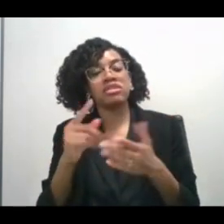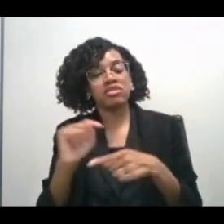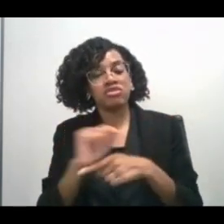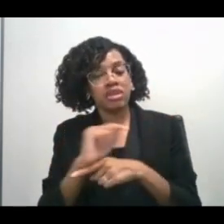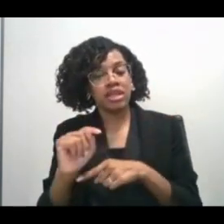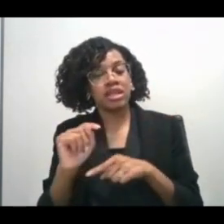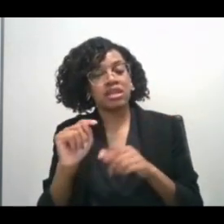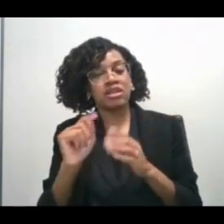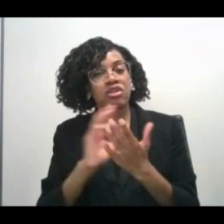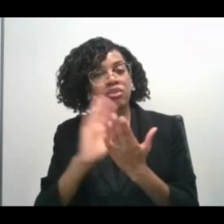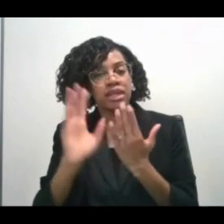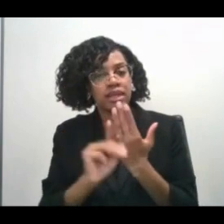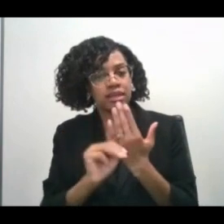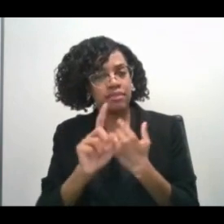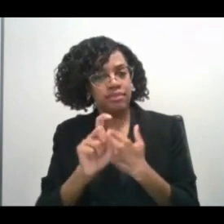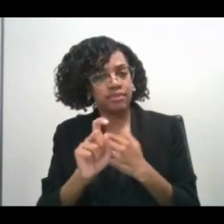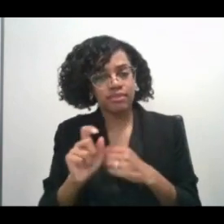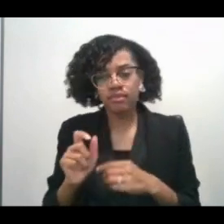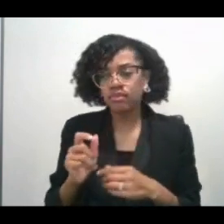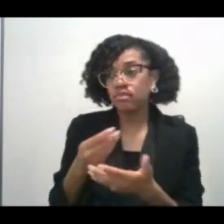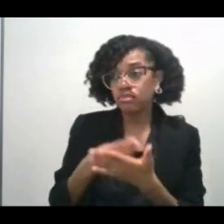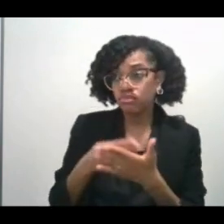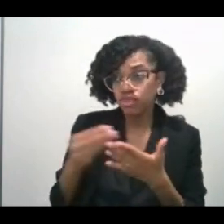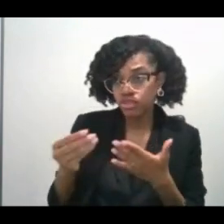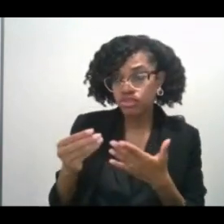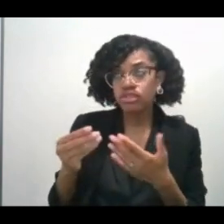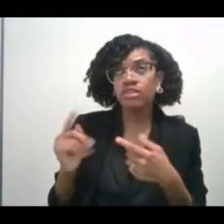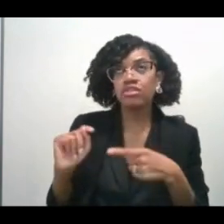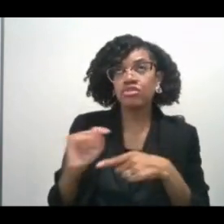sounds? If I'm interpreting the question correctly, what I heard